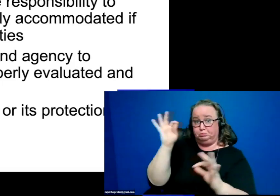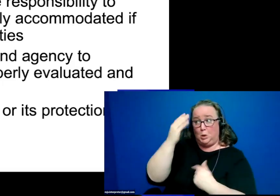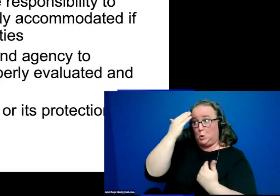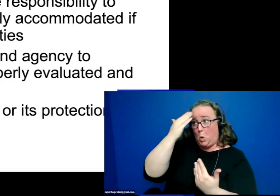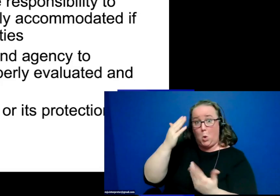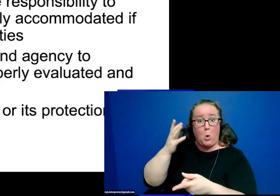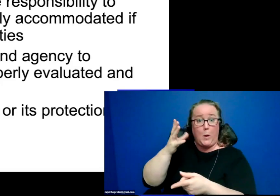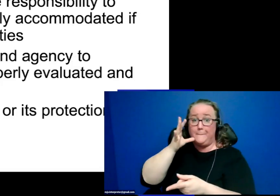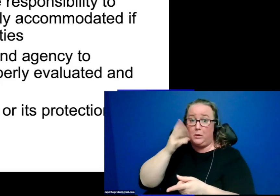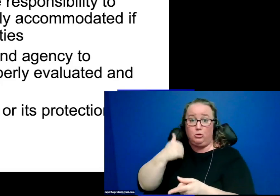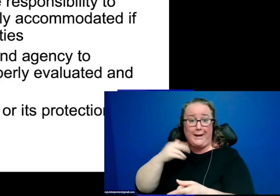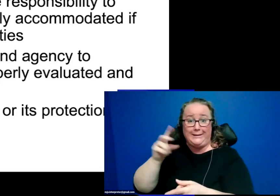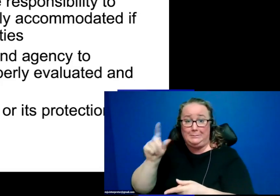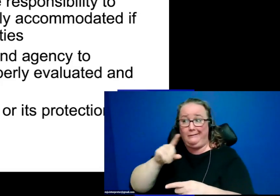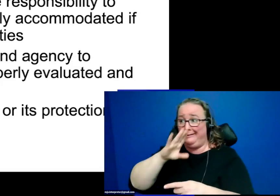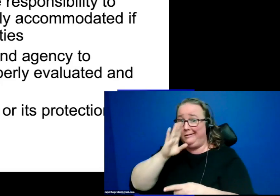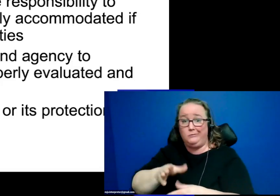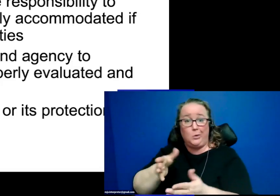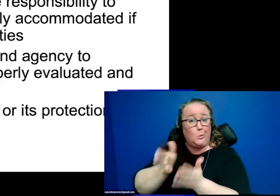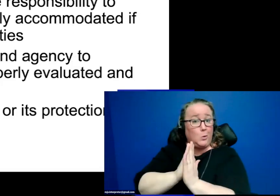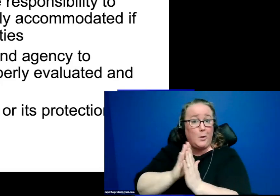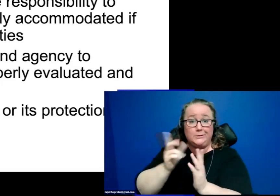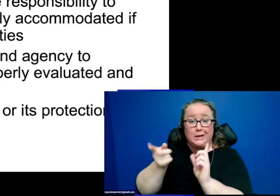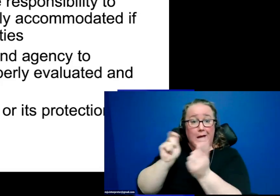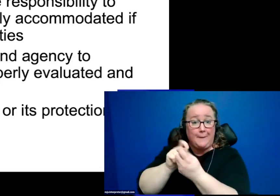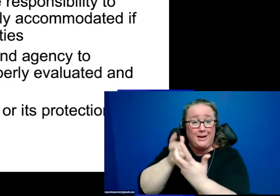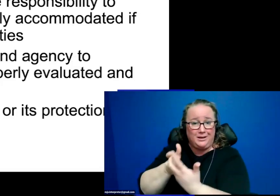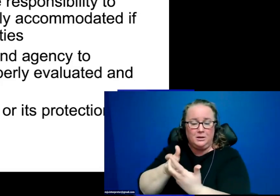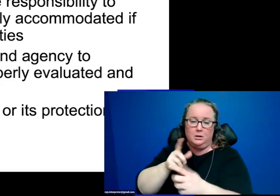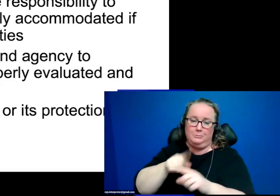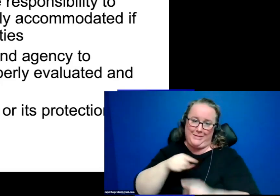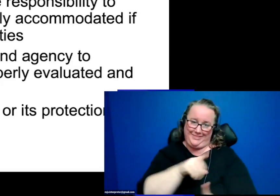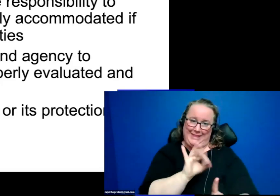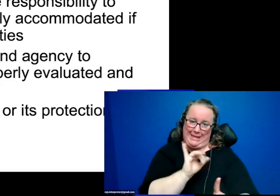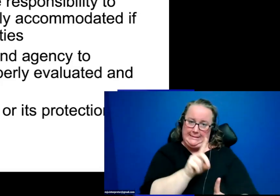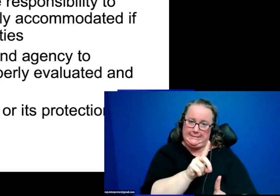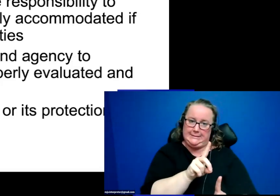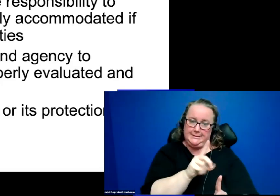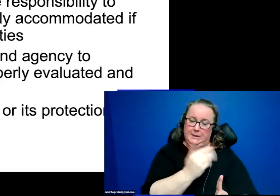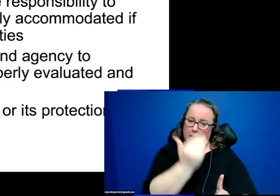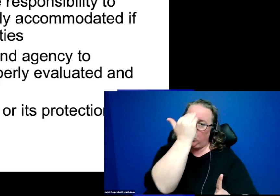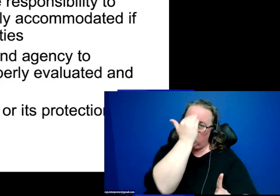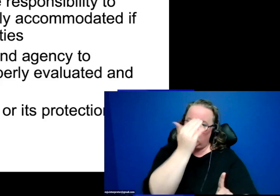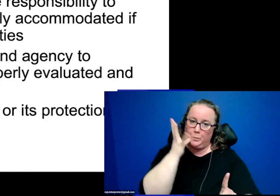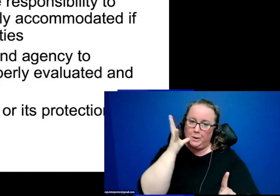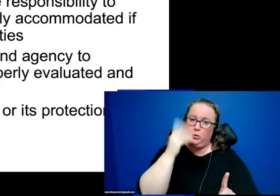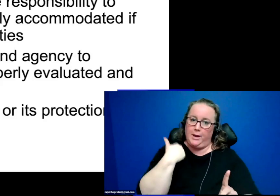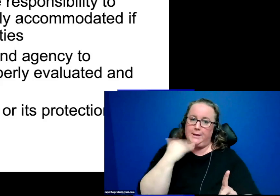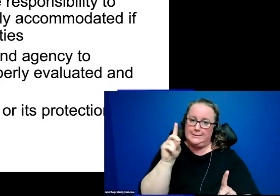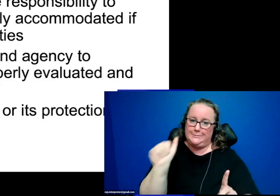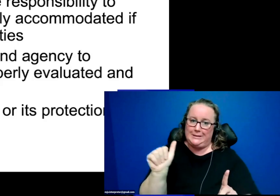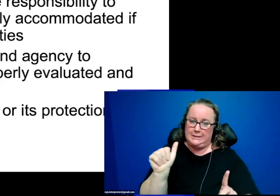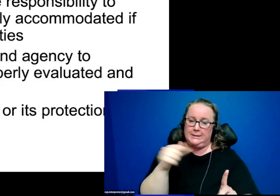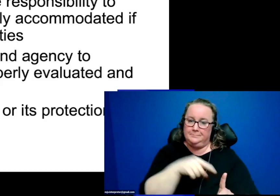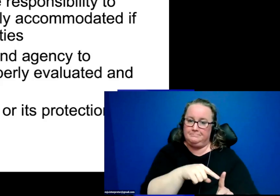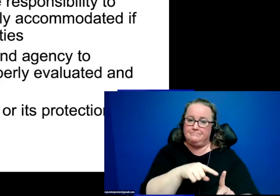She never requested accommodations, but they did. It was clear that they didn't know that the mother had a disability. And what the court ultimately did